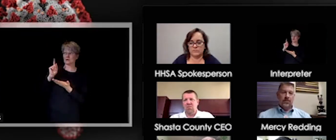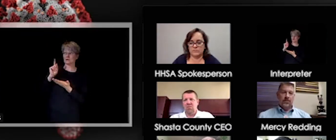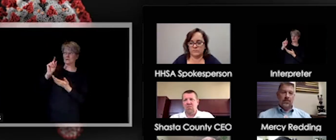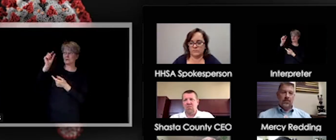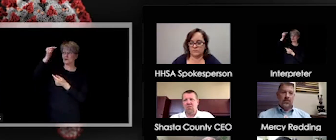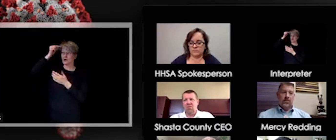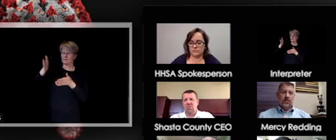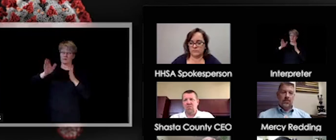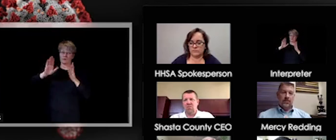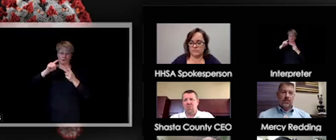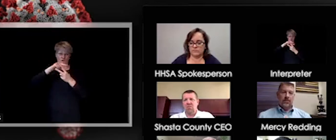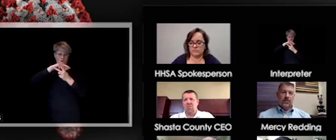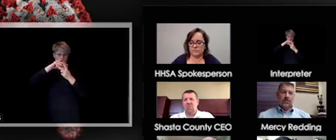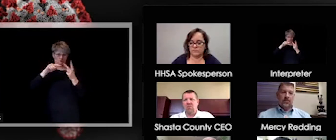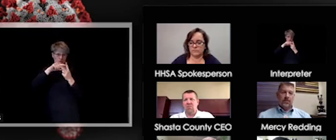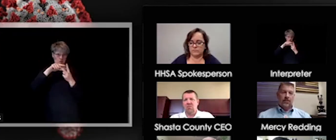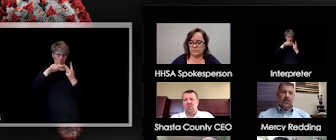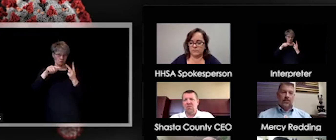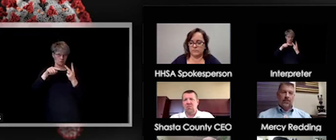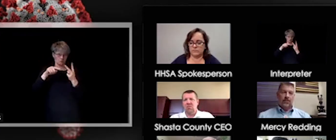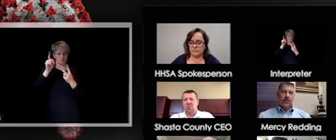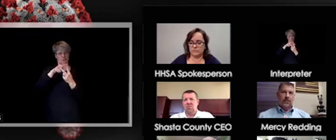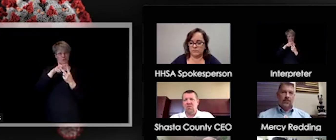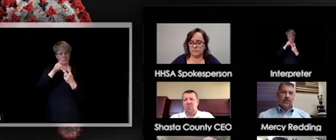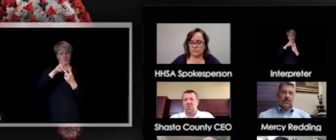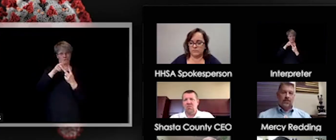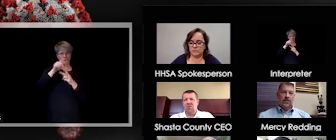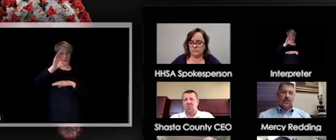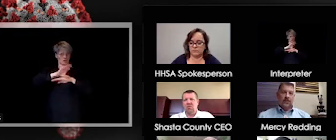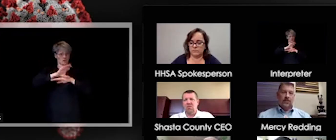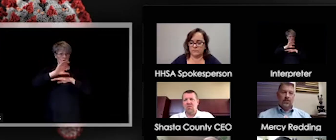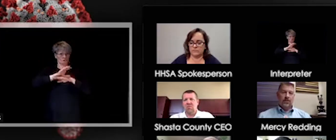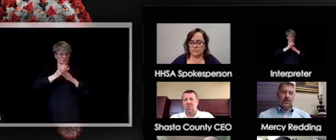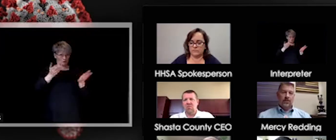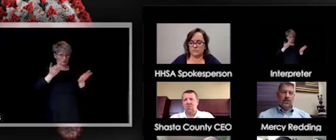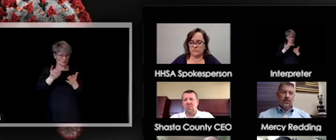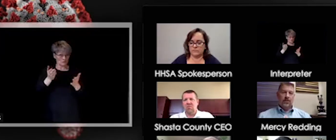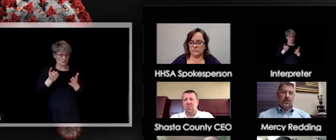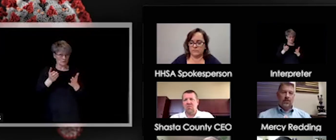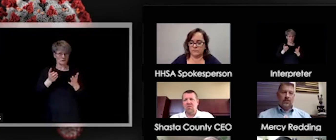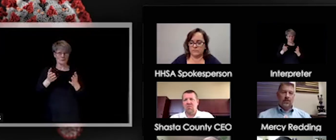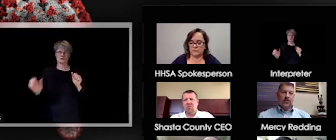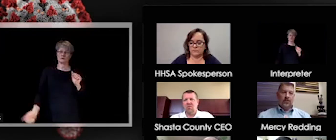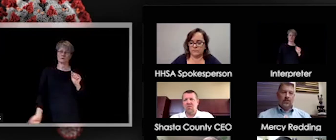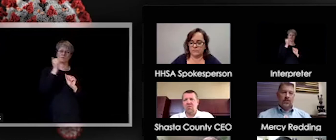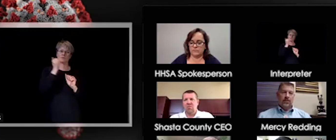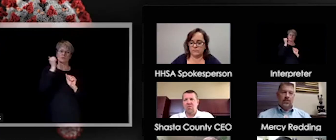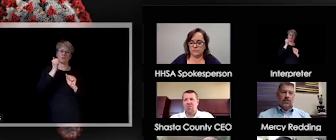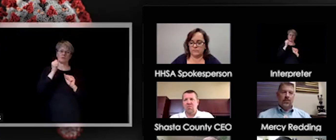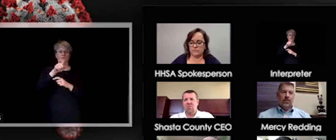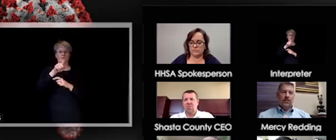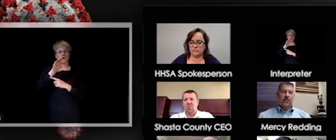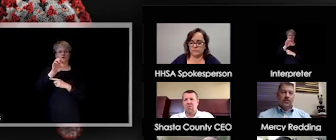He allowed church services, up to one-hundred, or 25% of building capacity or whichever was